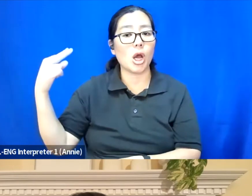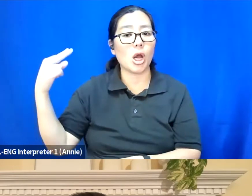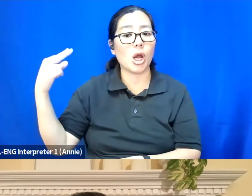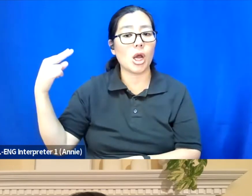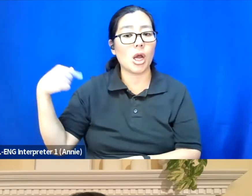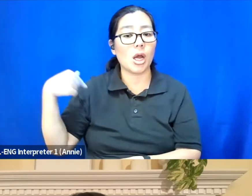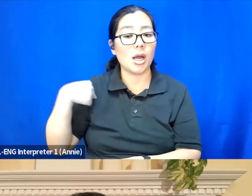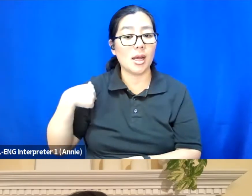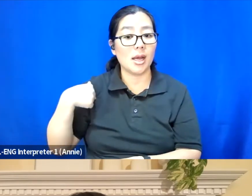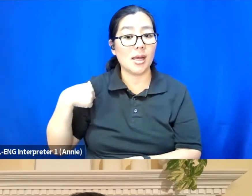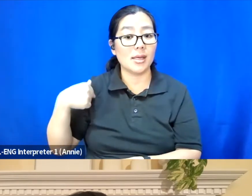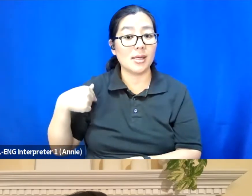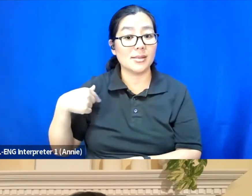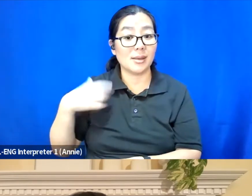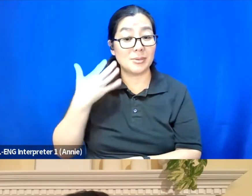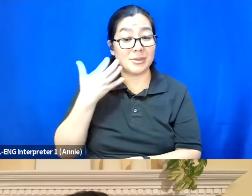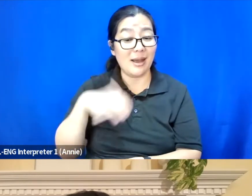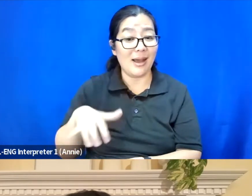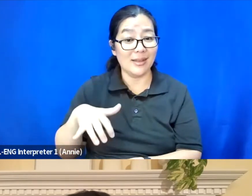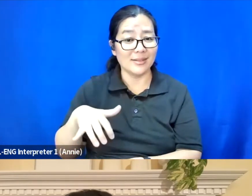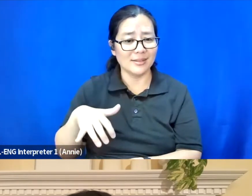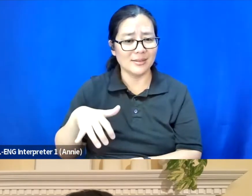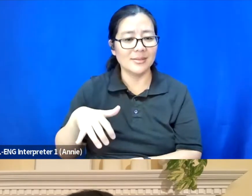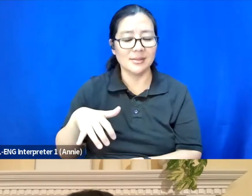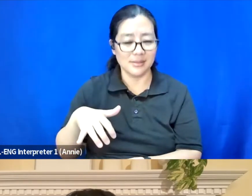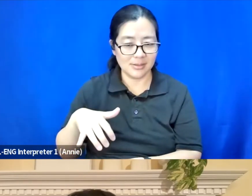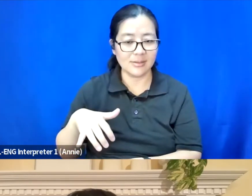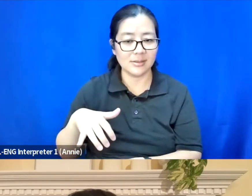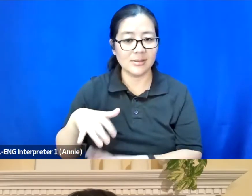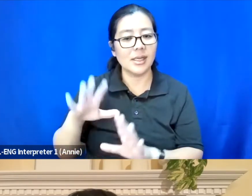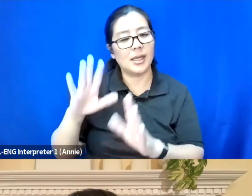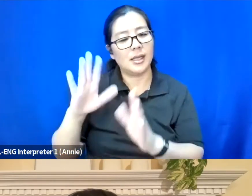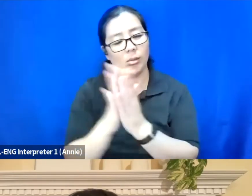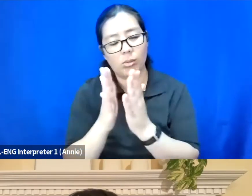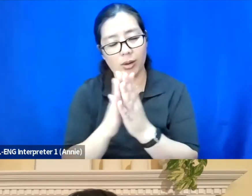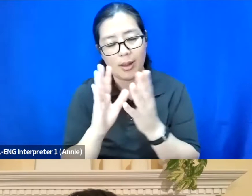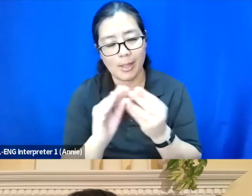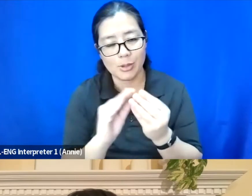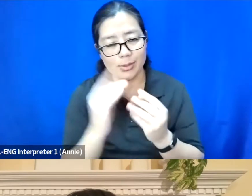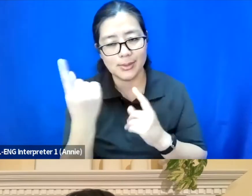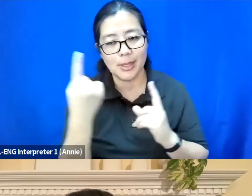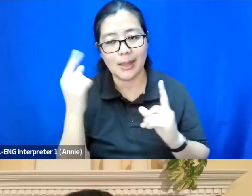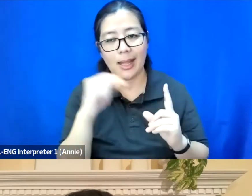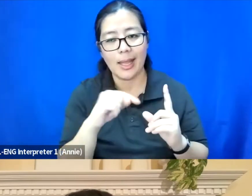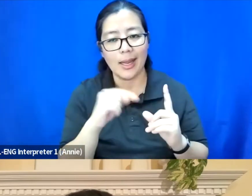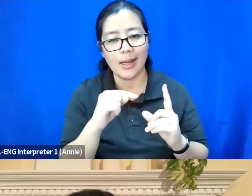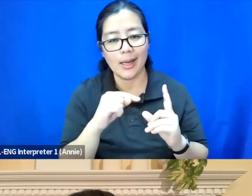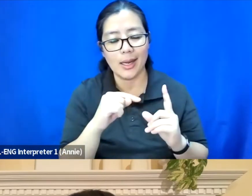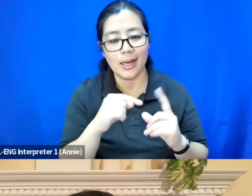and describing all your very cute outfits and the -- and the work that you did in fashion --